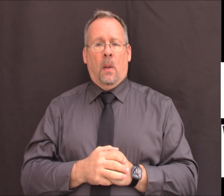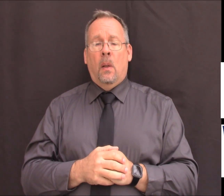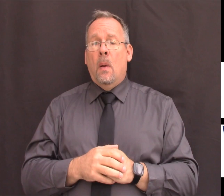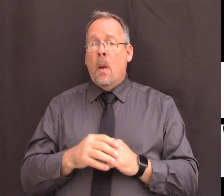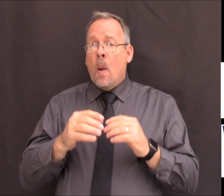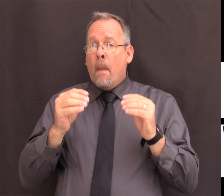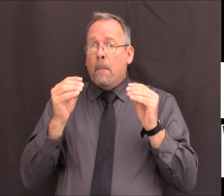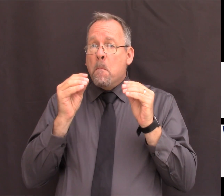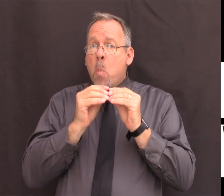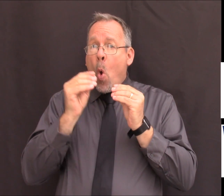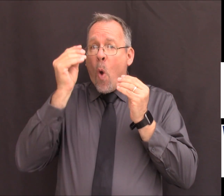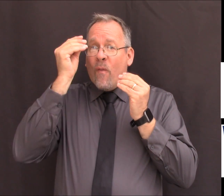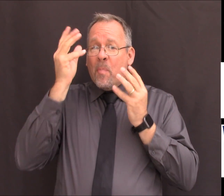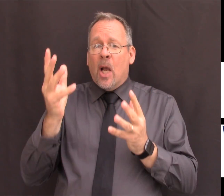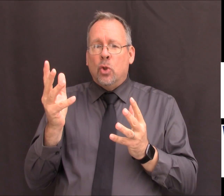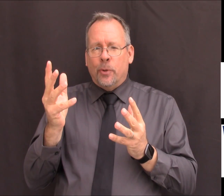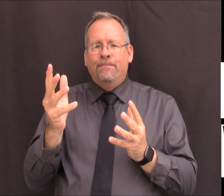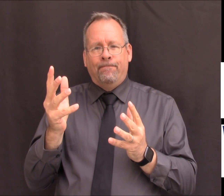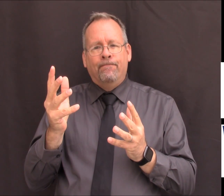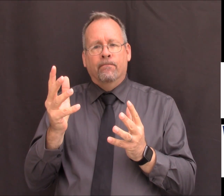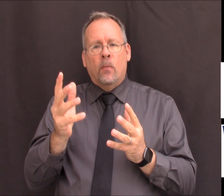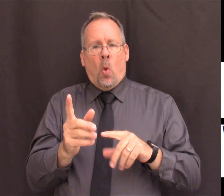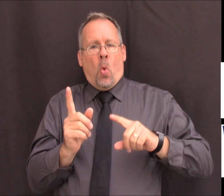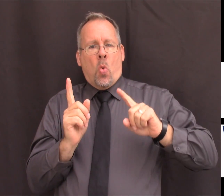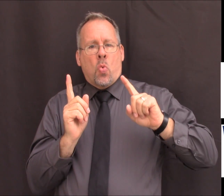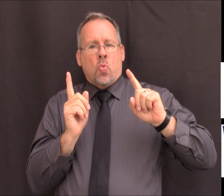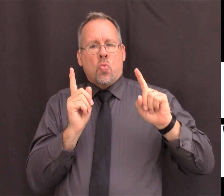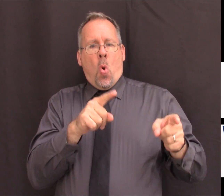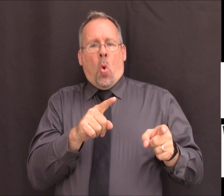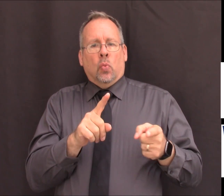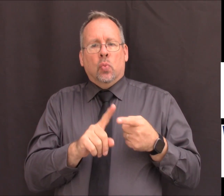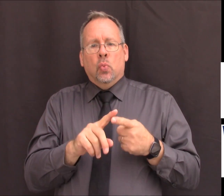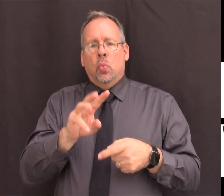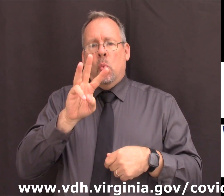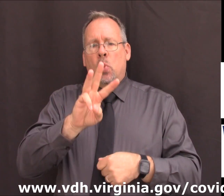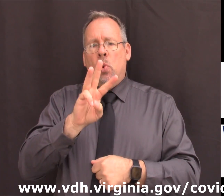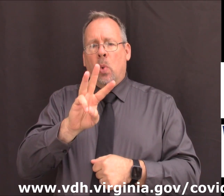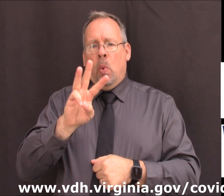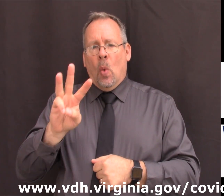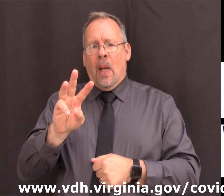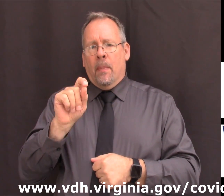For the latest information about VDH’s COVID-19 vaccination plans, please visit: